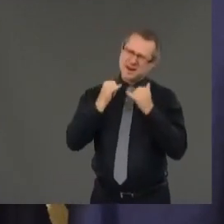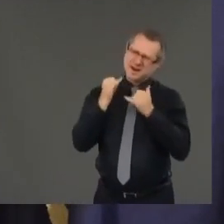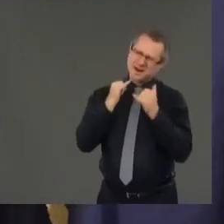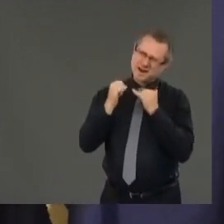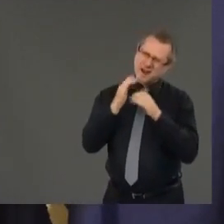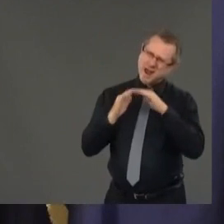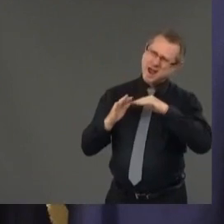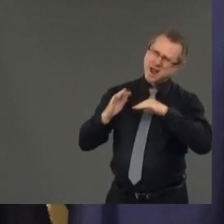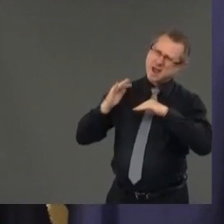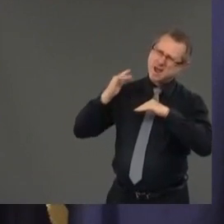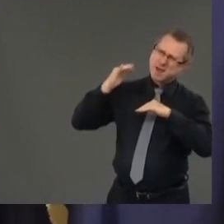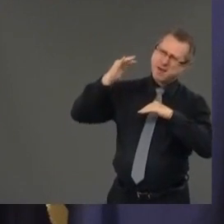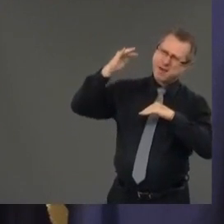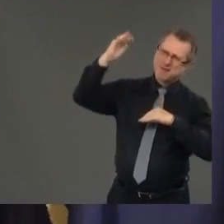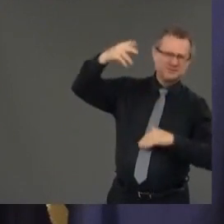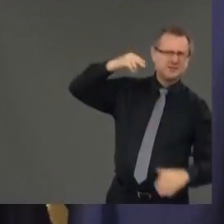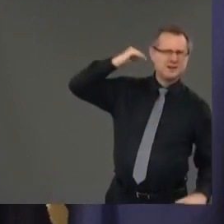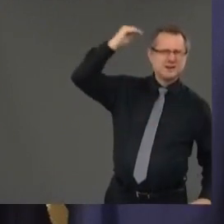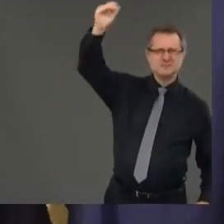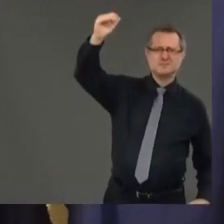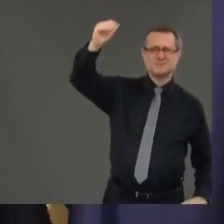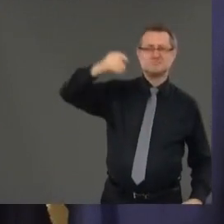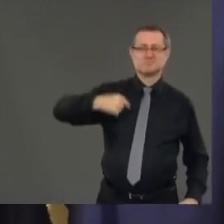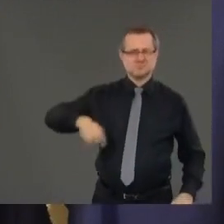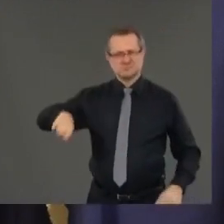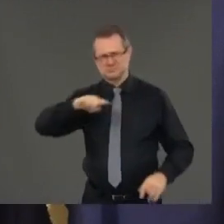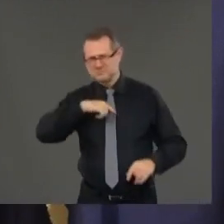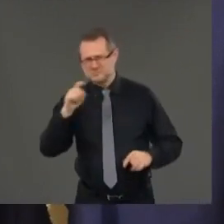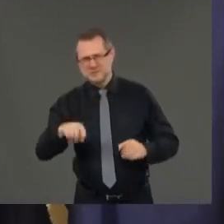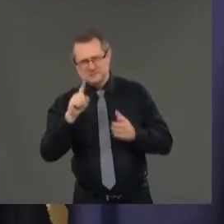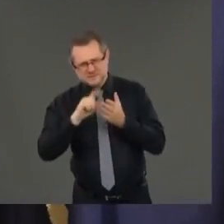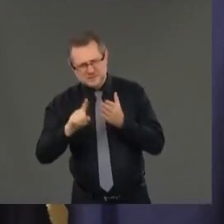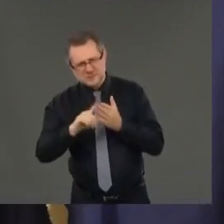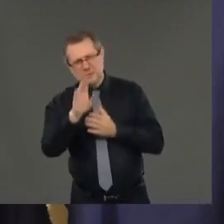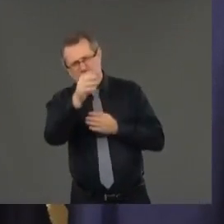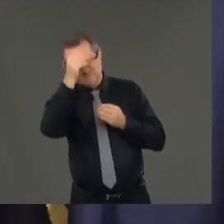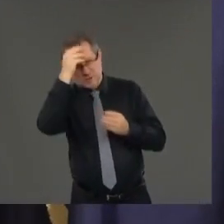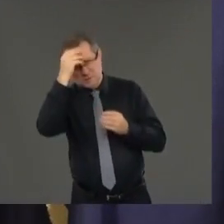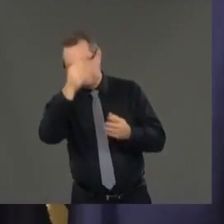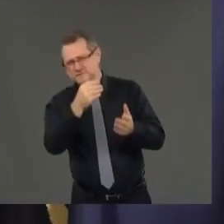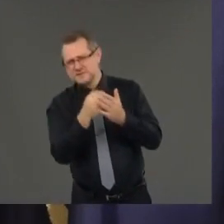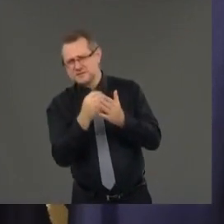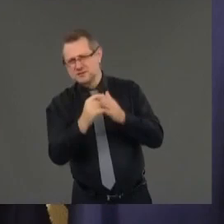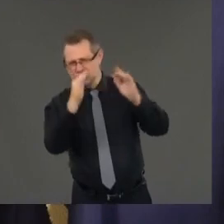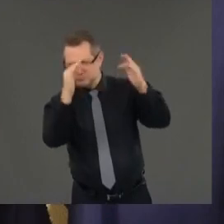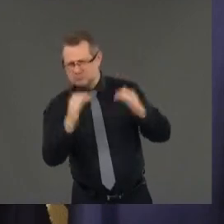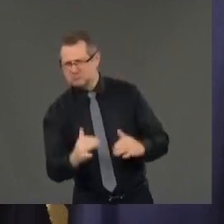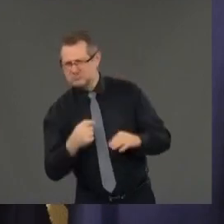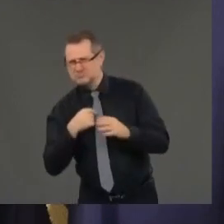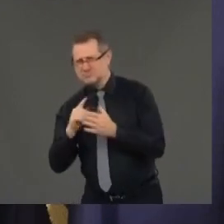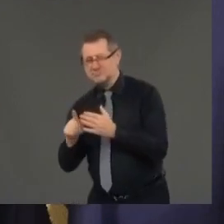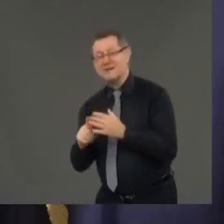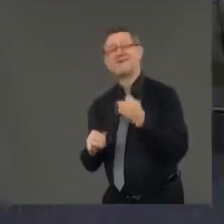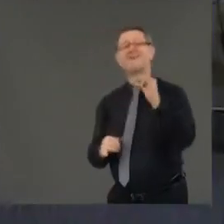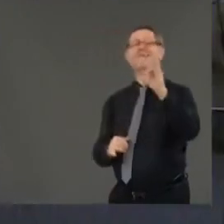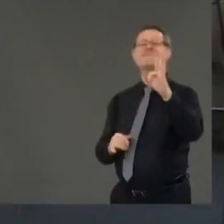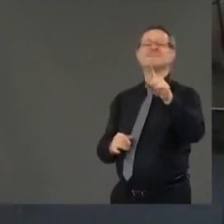IF THE VOLUME WAS THAT INCREDIBLY HIGH. AND YOU HAVE TO CHECK THE FINANCIAL INFORMATION FOR EVERY